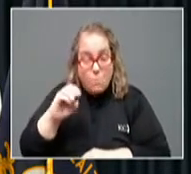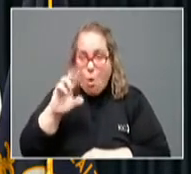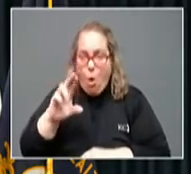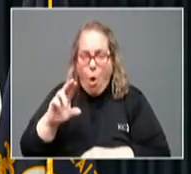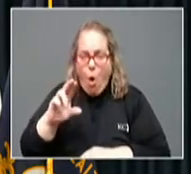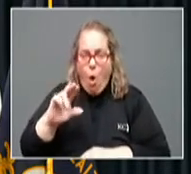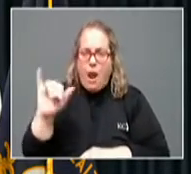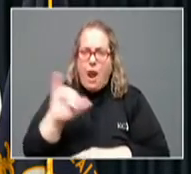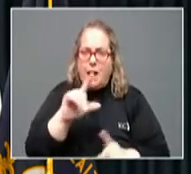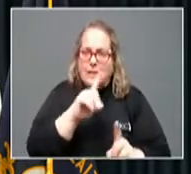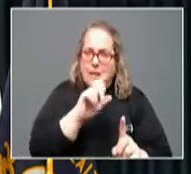we'll turn that over to dr stack,